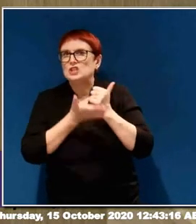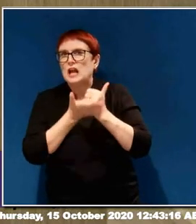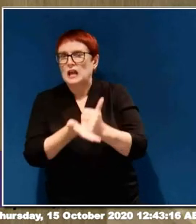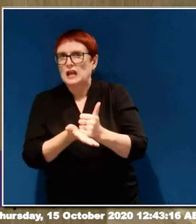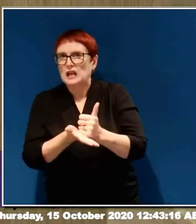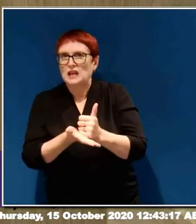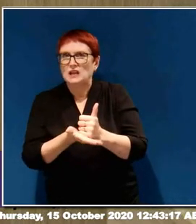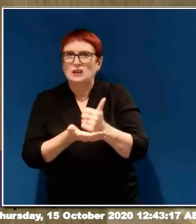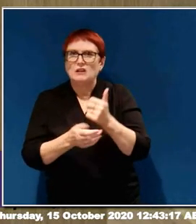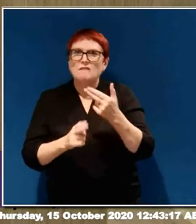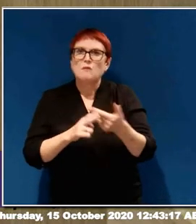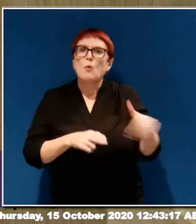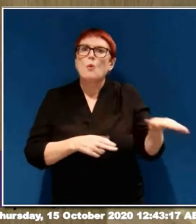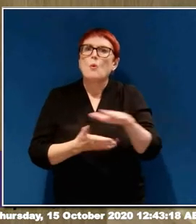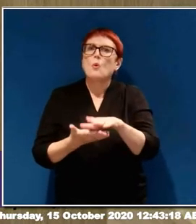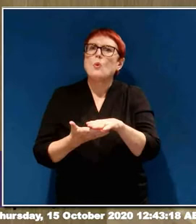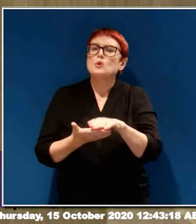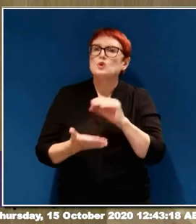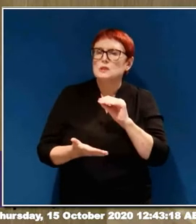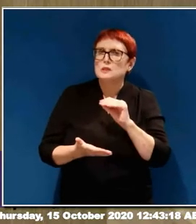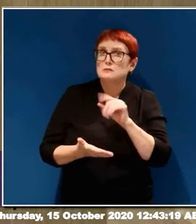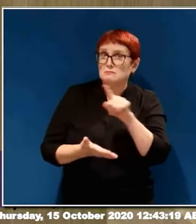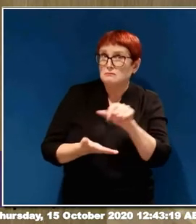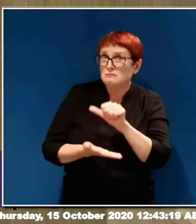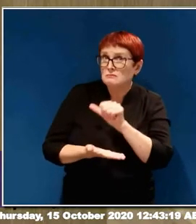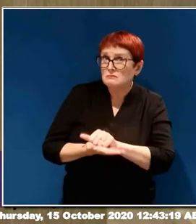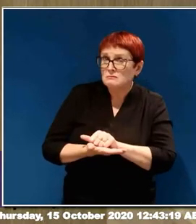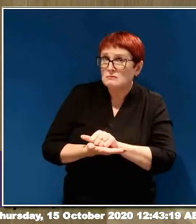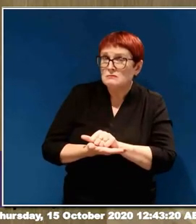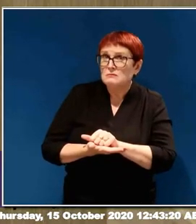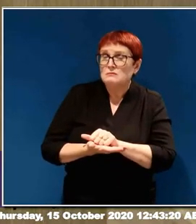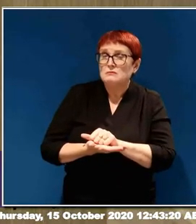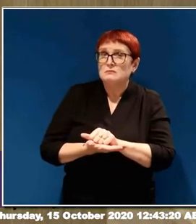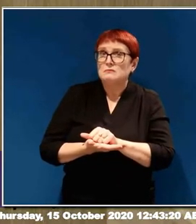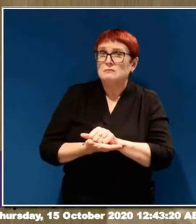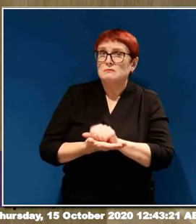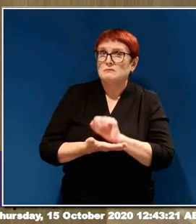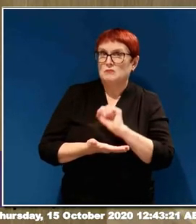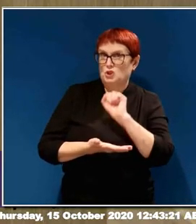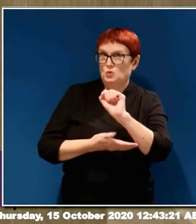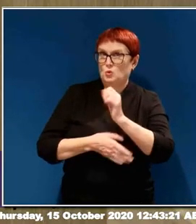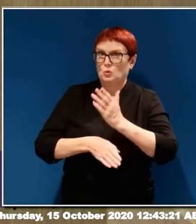It's correct to say, isn't it, that you, in your position, have little